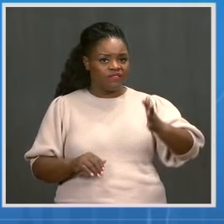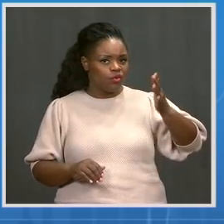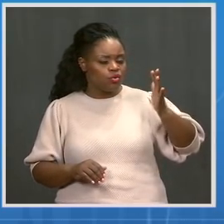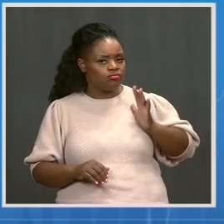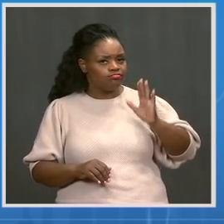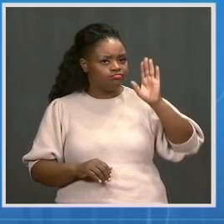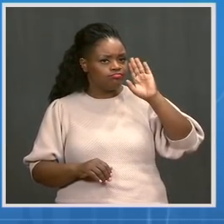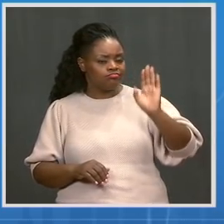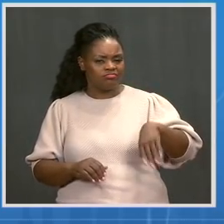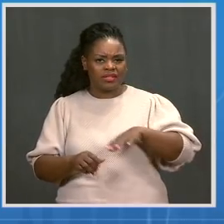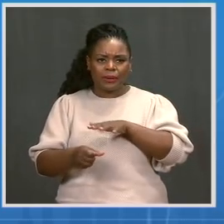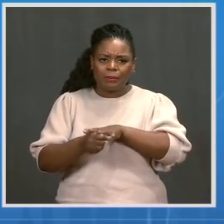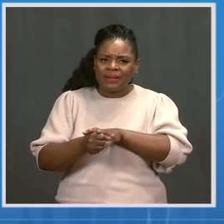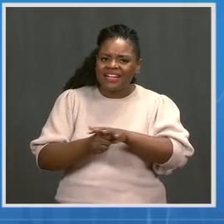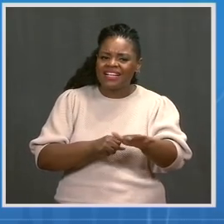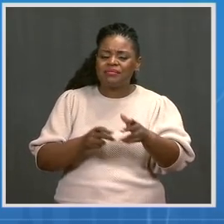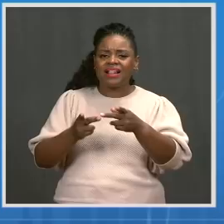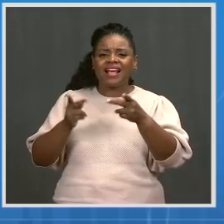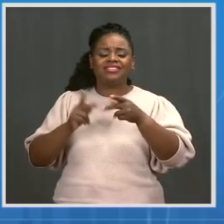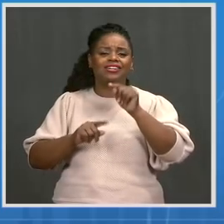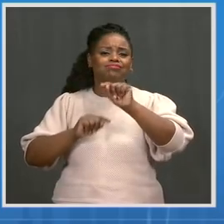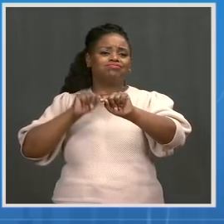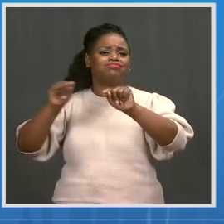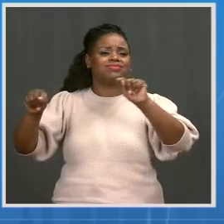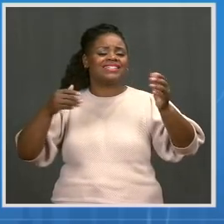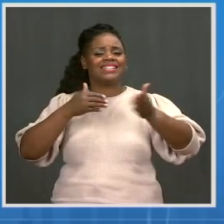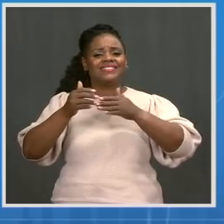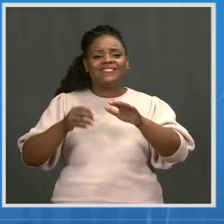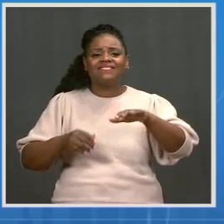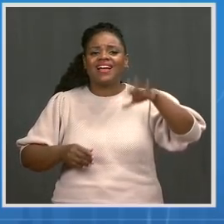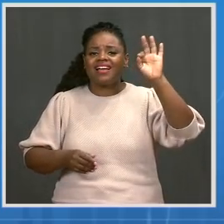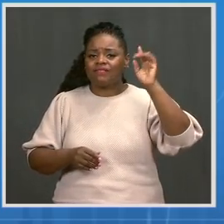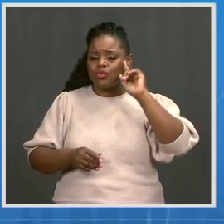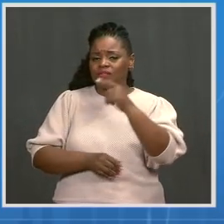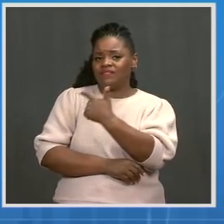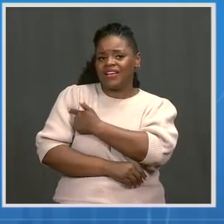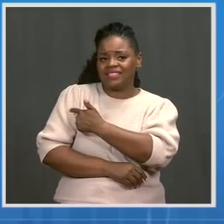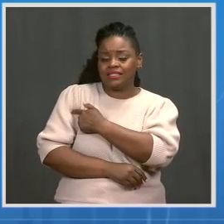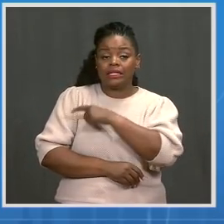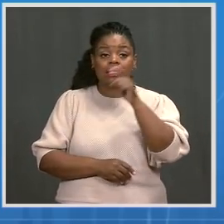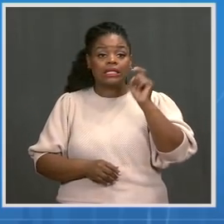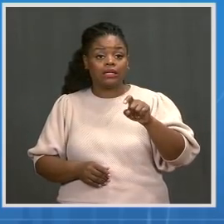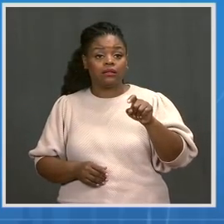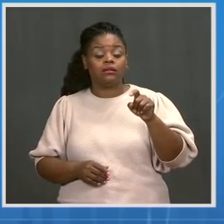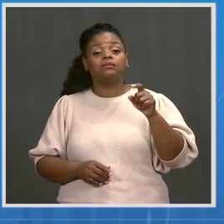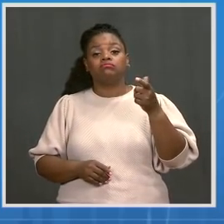to find them at Vaccines.gov, or by texting your ZIP Code to GETVAX or to VACUNA.